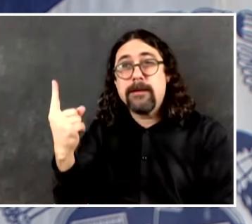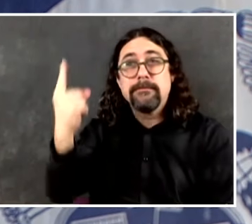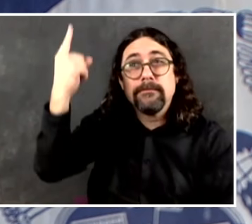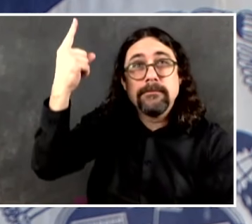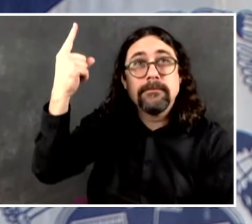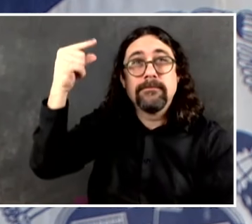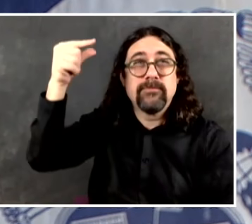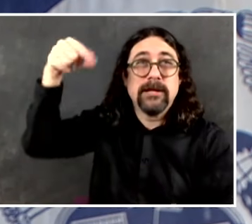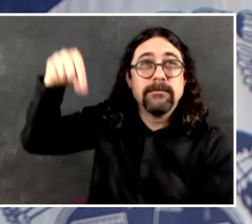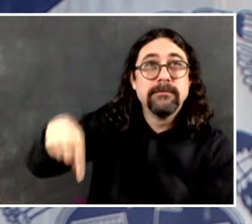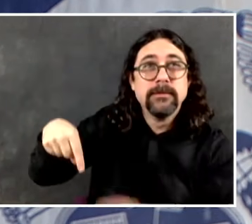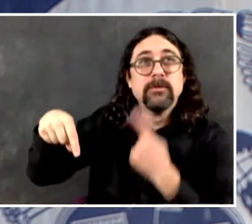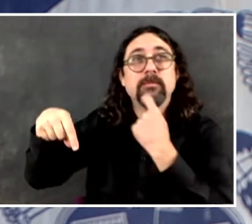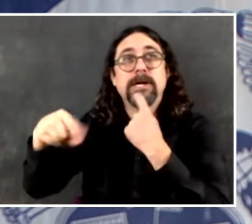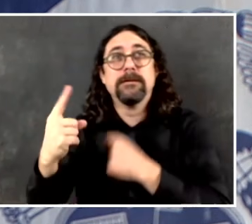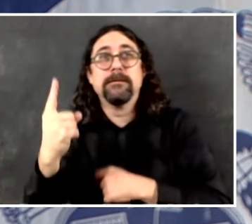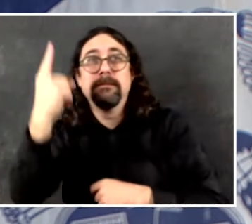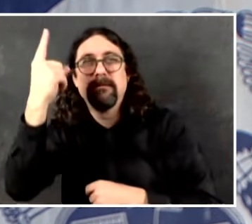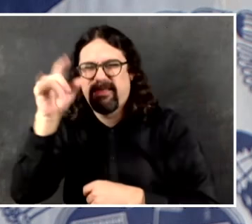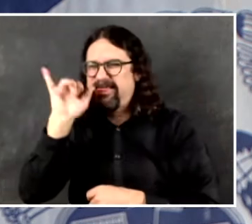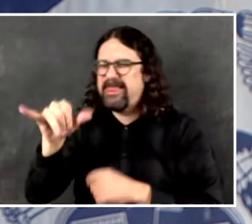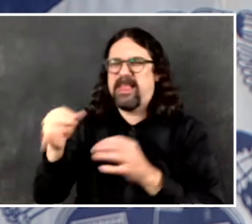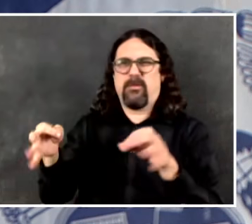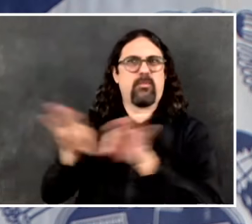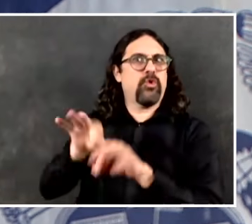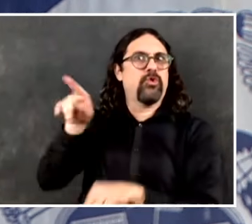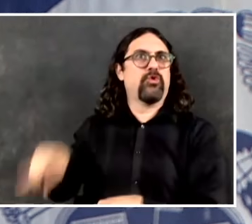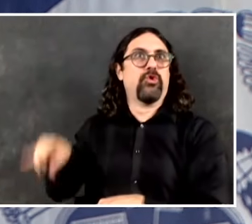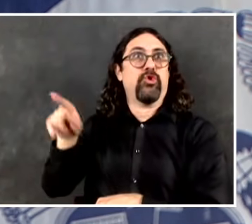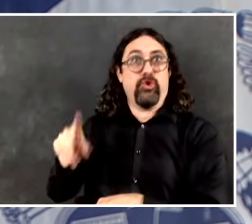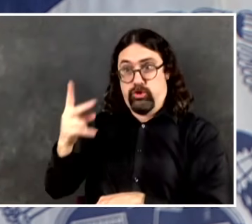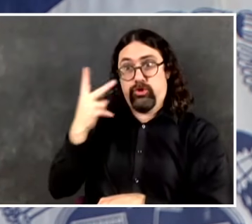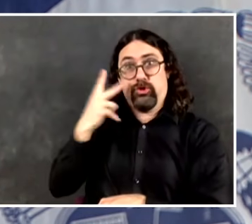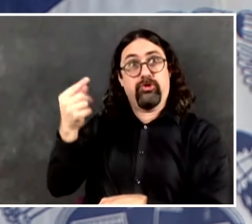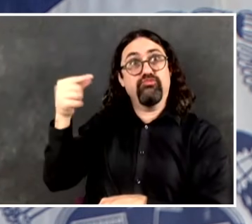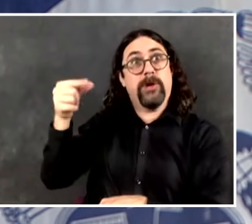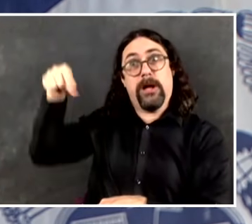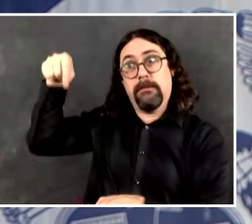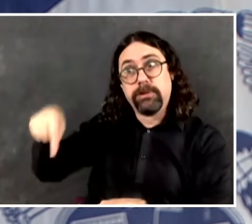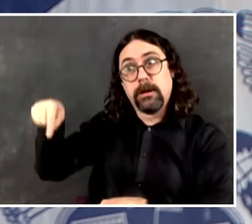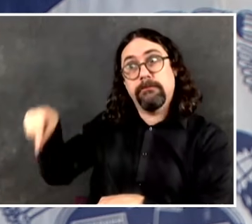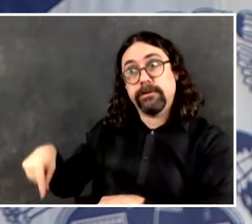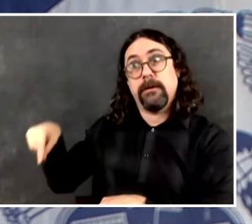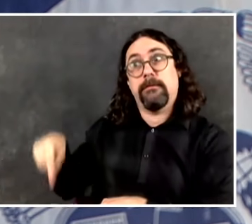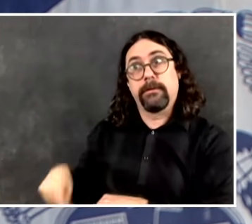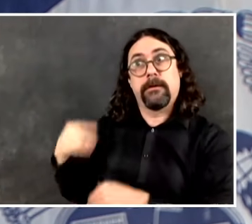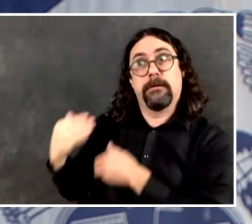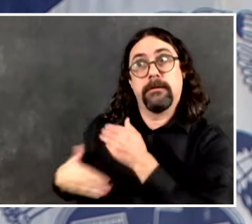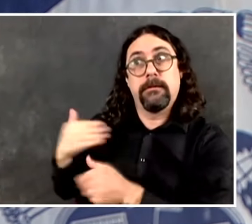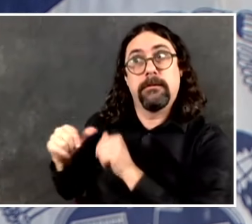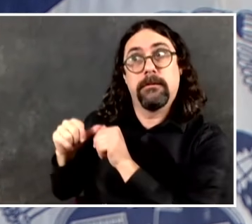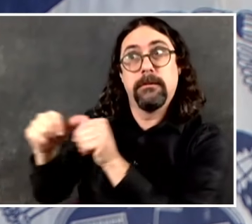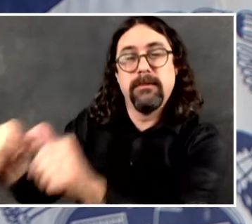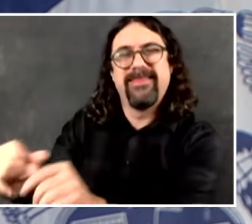IT WILL NOT HAPPEN AT ONCE. AND I KEEP CAUTIONING RESTART HAPPENS IN A CAREFUL, SMART PHASES BECAUSE THE LAST THING WE'RE GOING